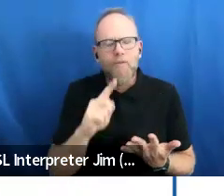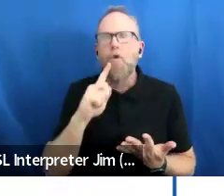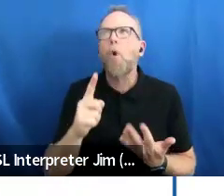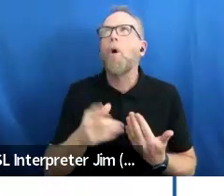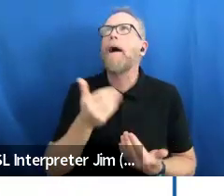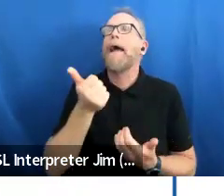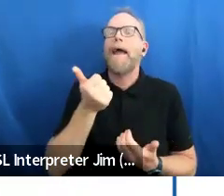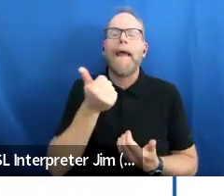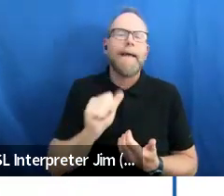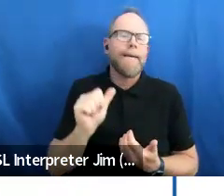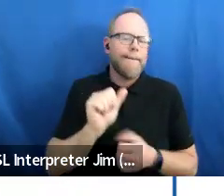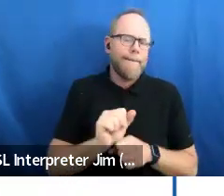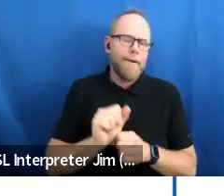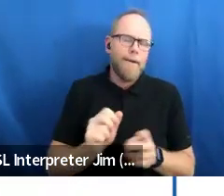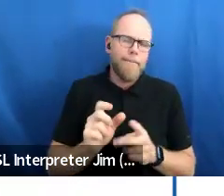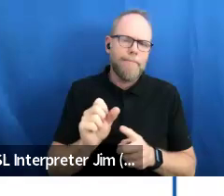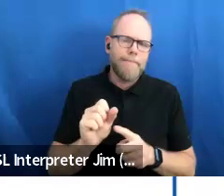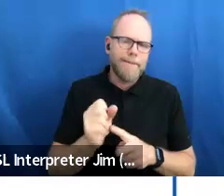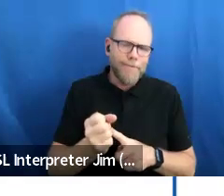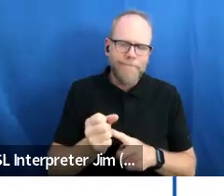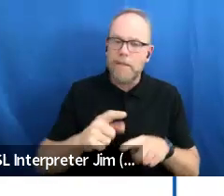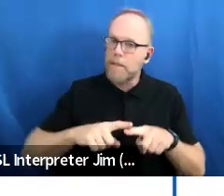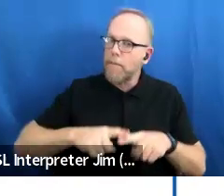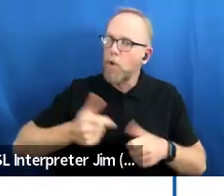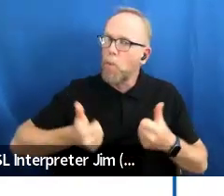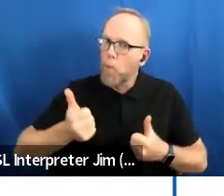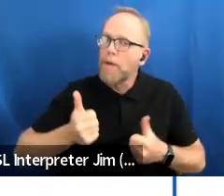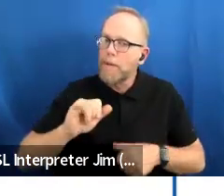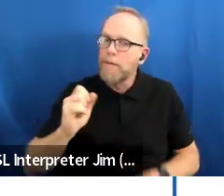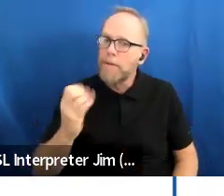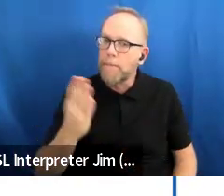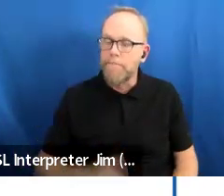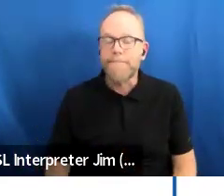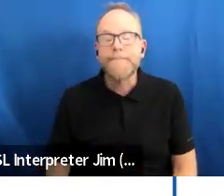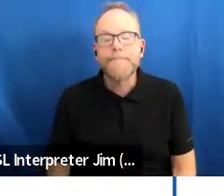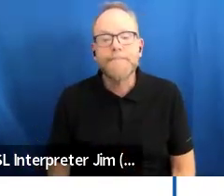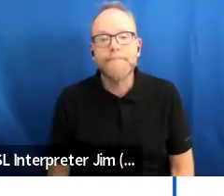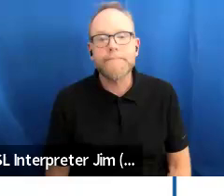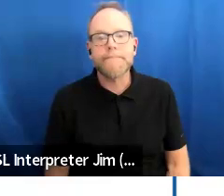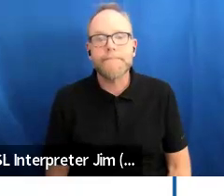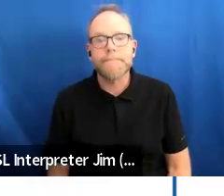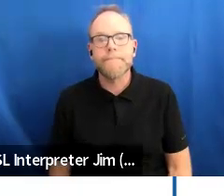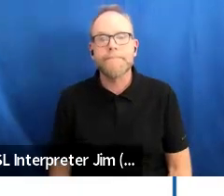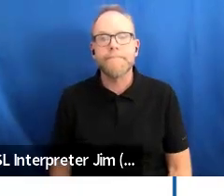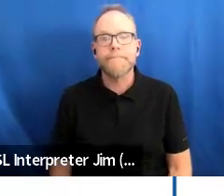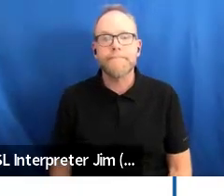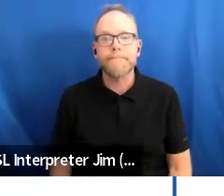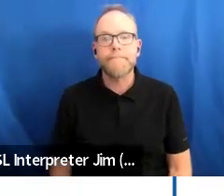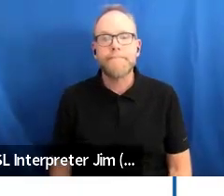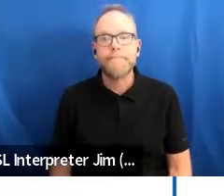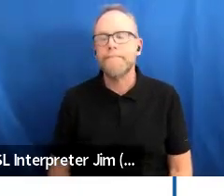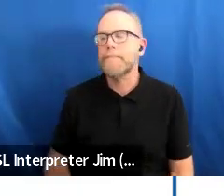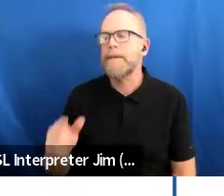It just depends on the job. GABE: Thank you for that, Jan.